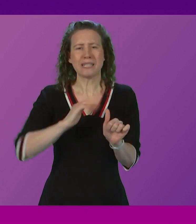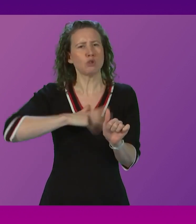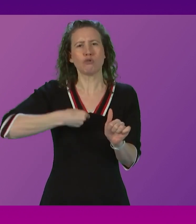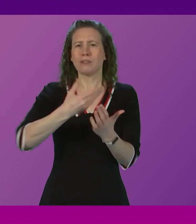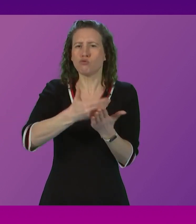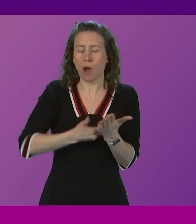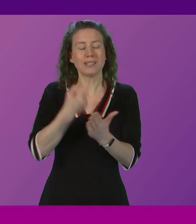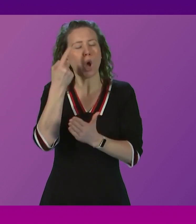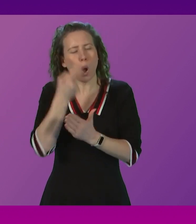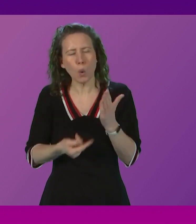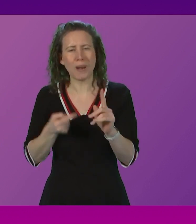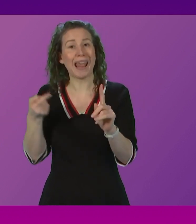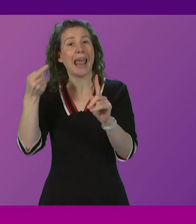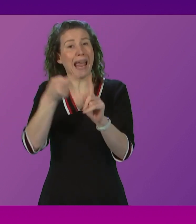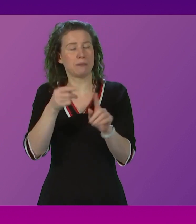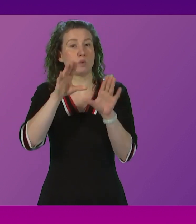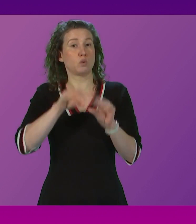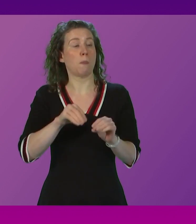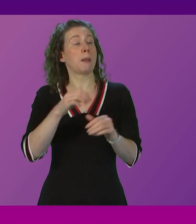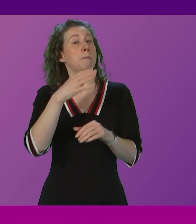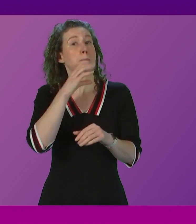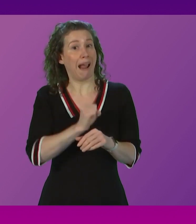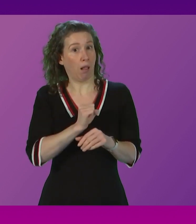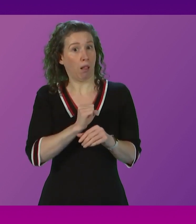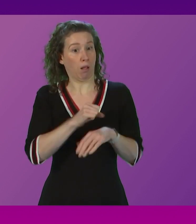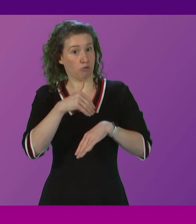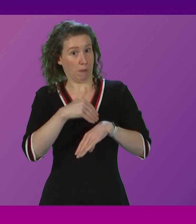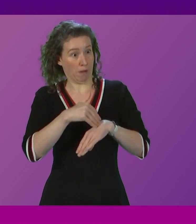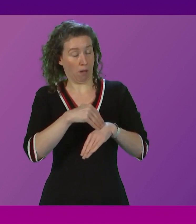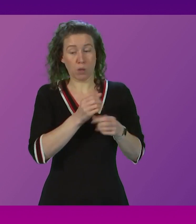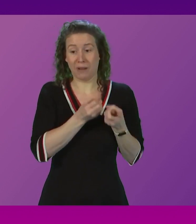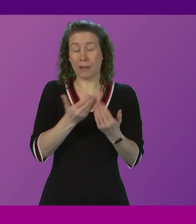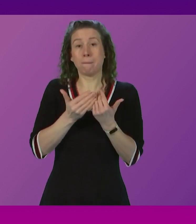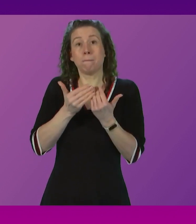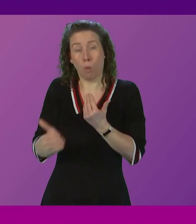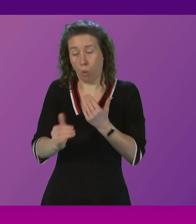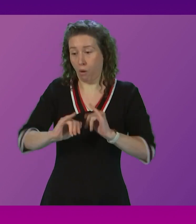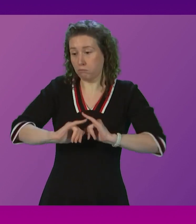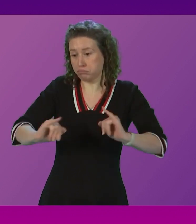was intended solely to stop male criminals inflicting more trauma on their victims.